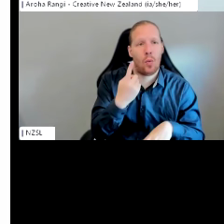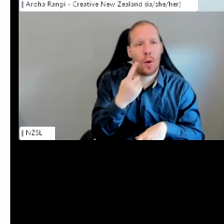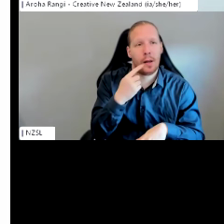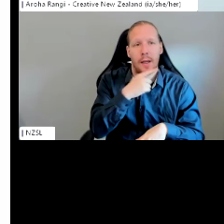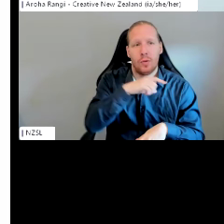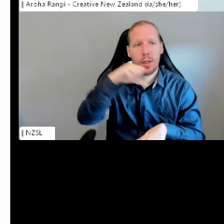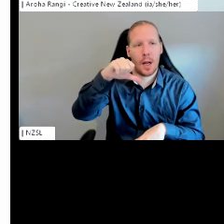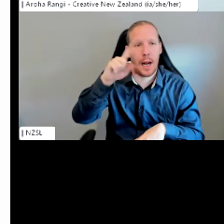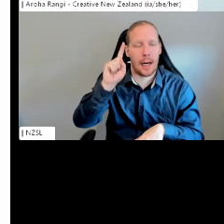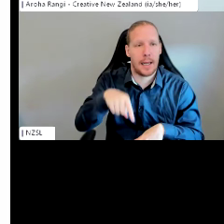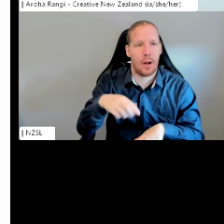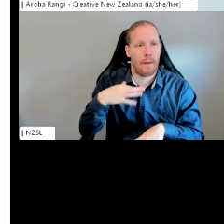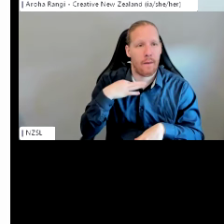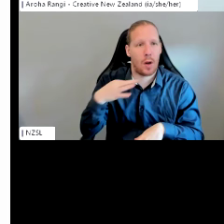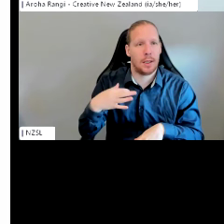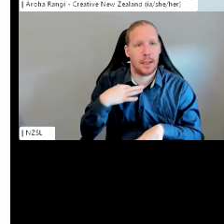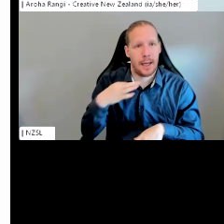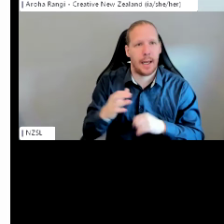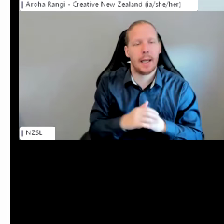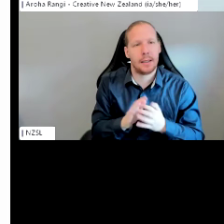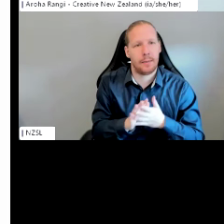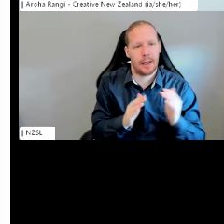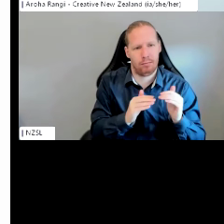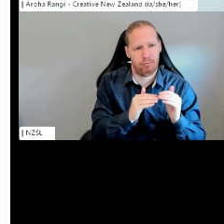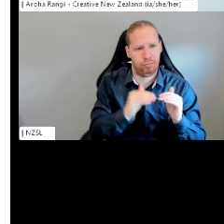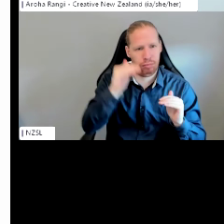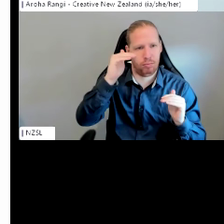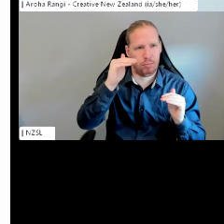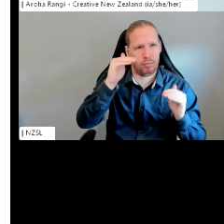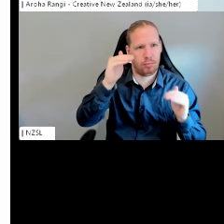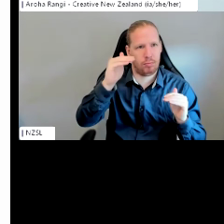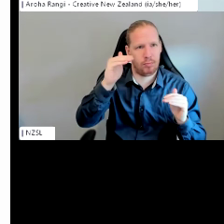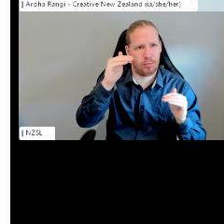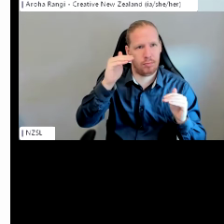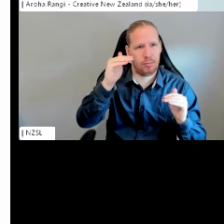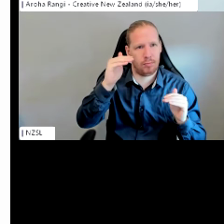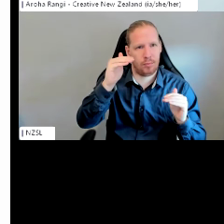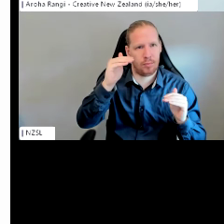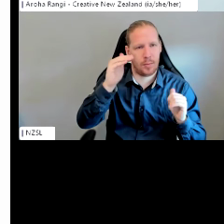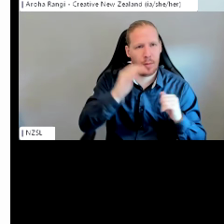which is a huge increase on on 263,000 last time. Again the volunteering had been going down and now